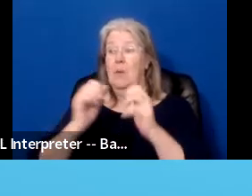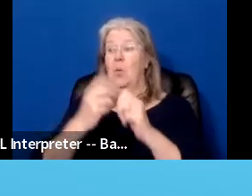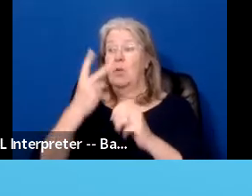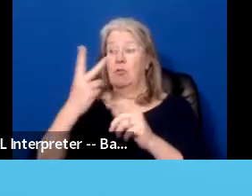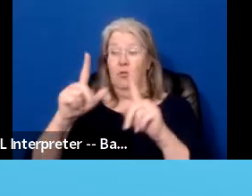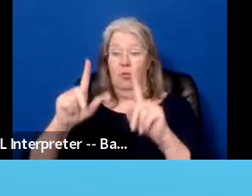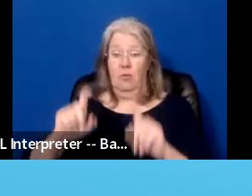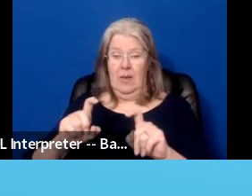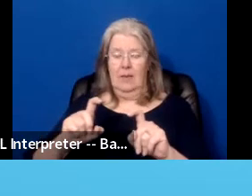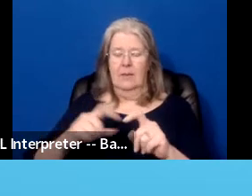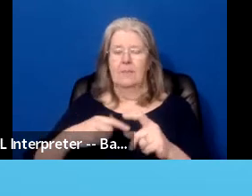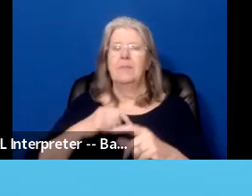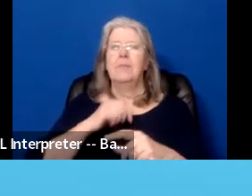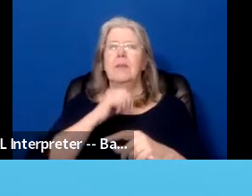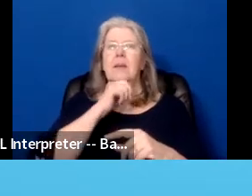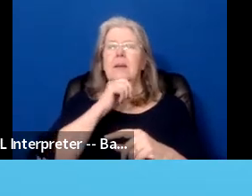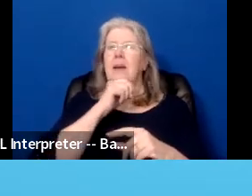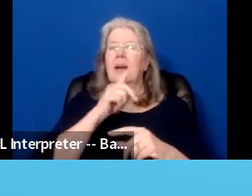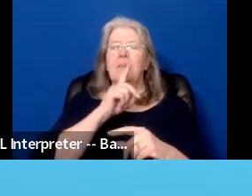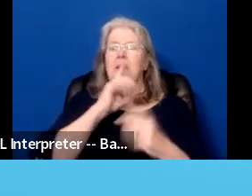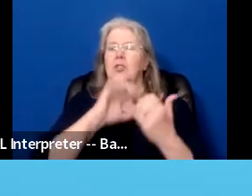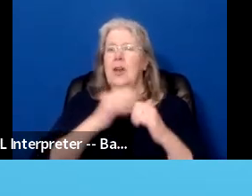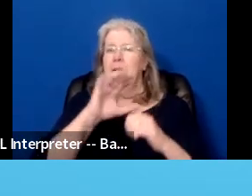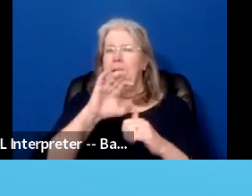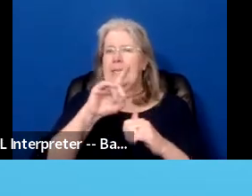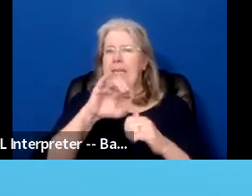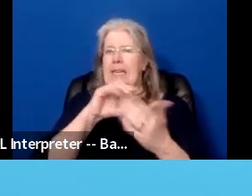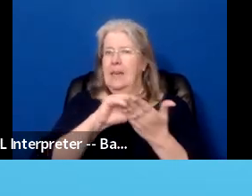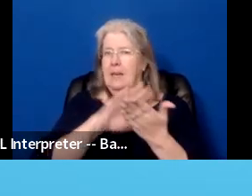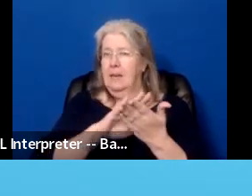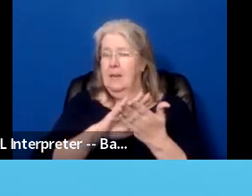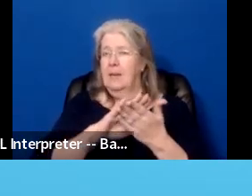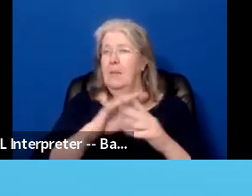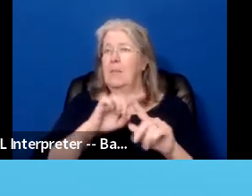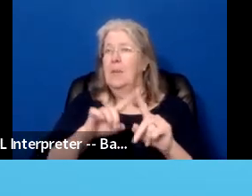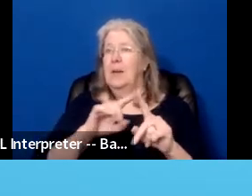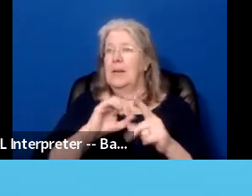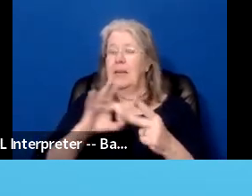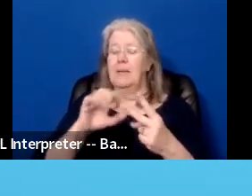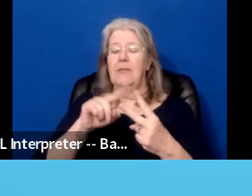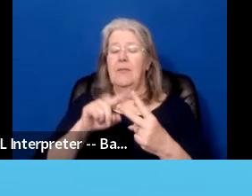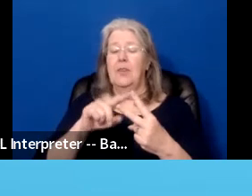within a short period of time, and you are still infected that it's -- it's the same. It's